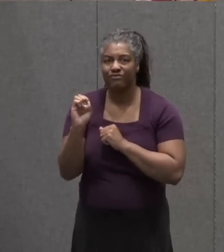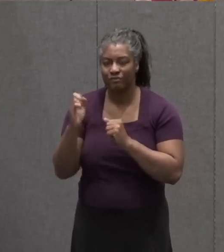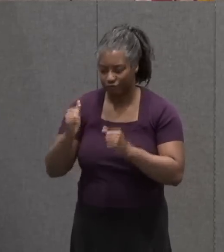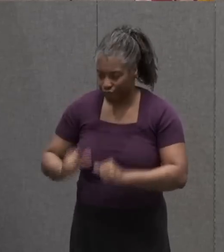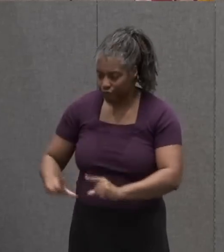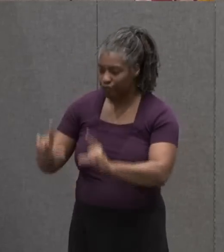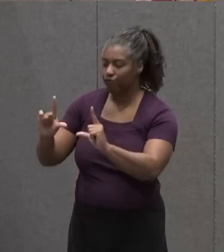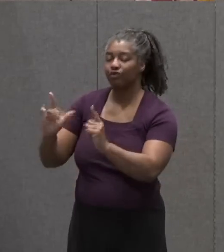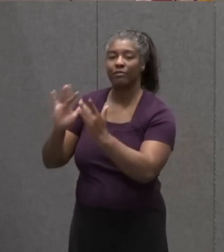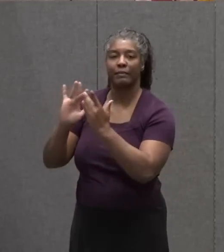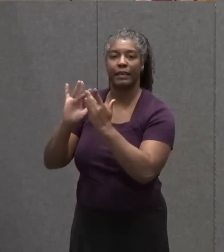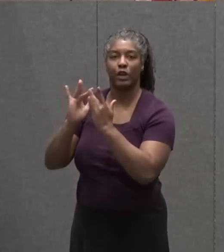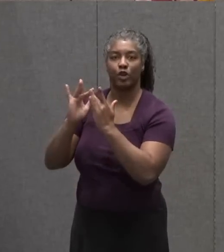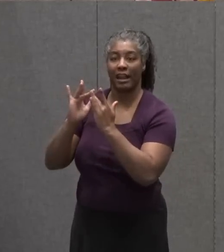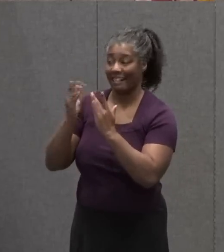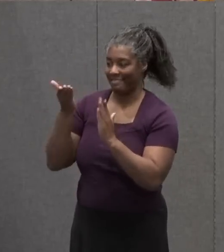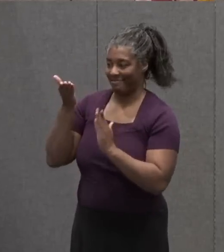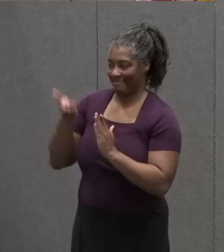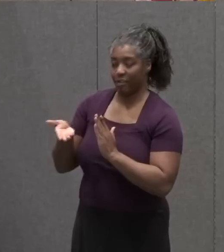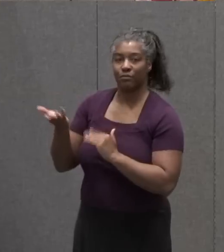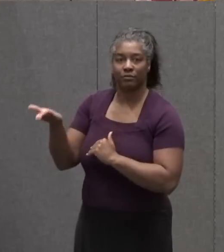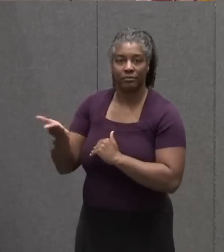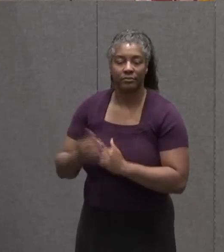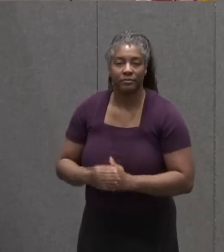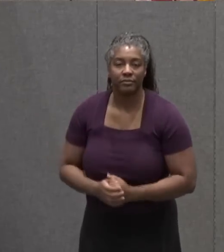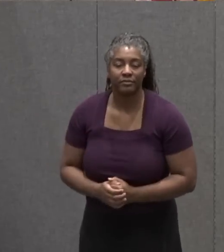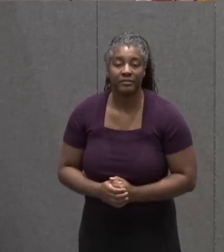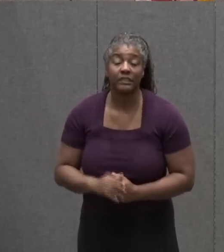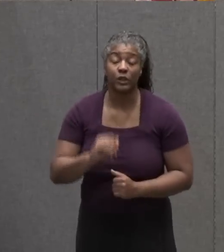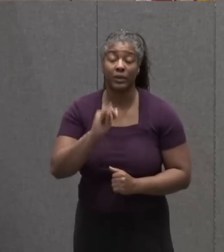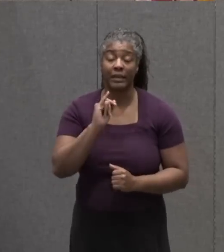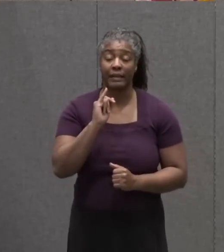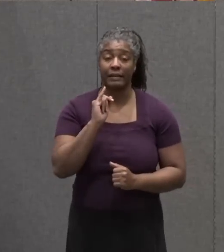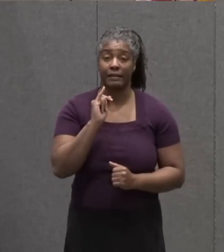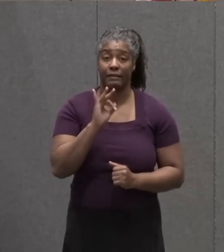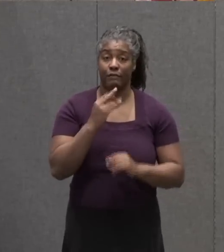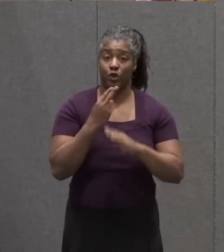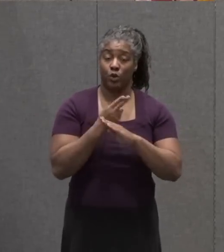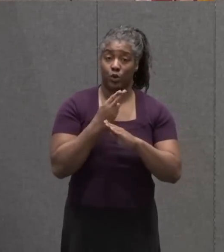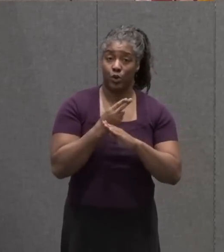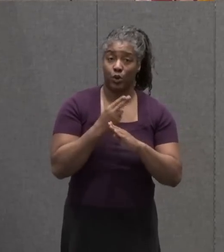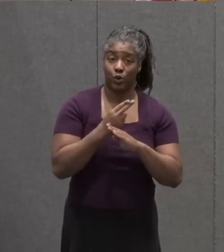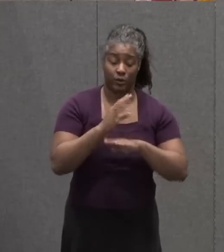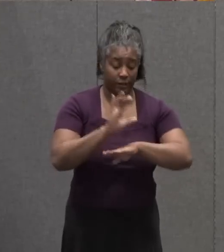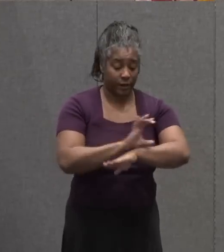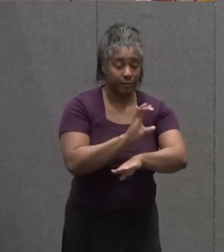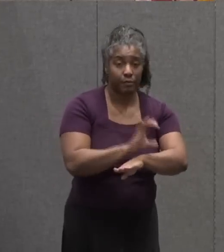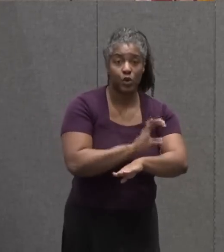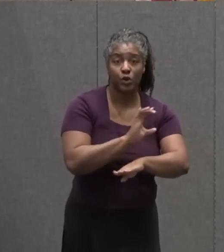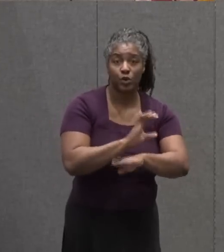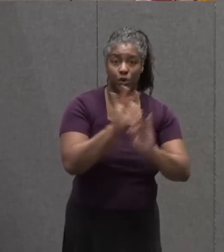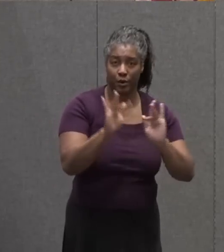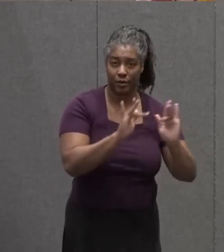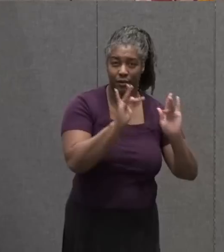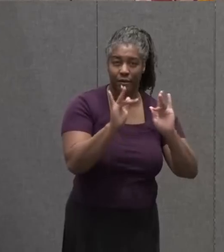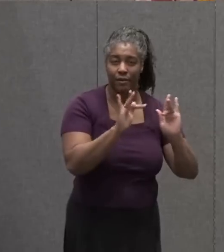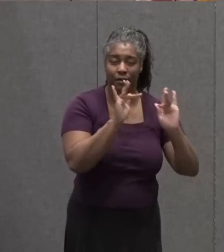when we use technology, a computer, a tablet or a phone, if we feel uncomfortable